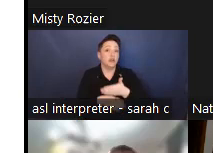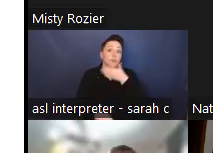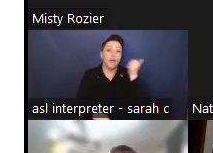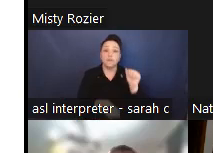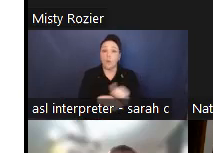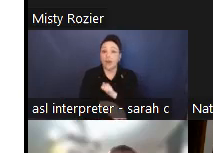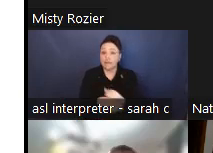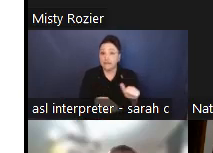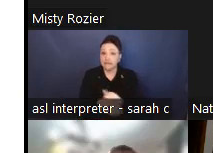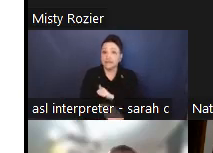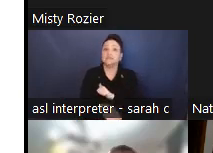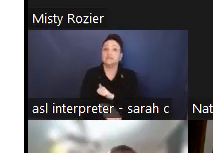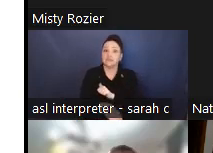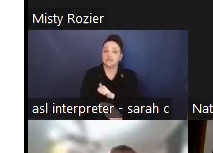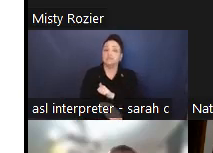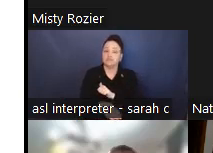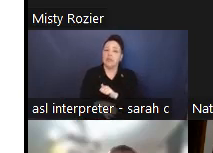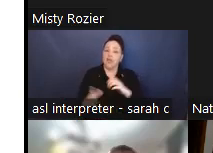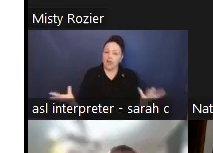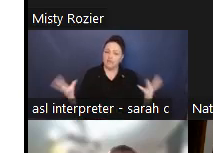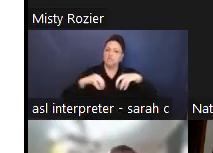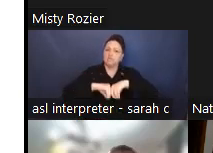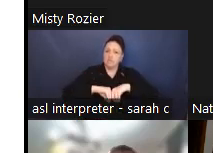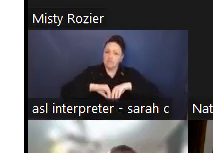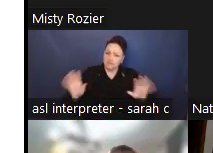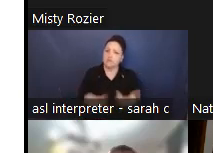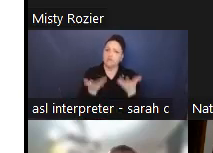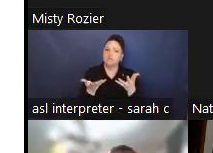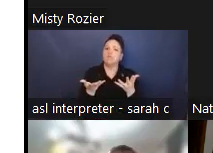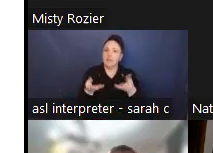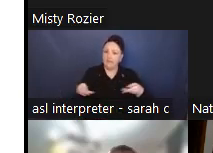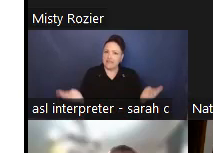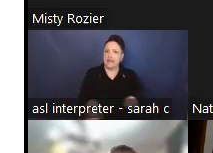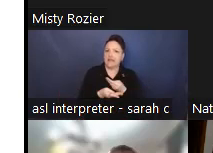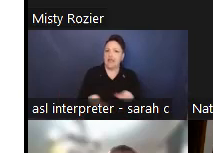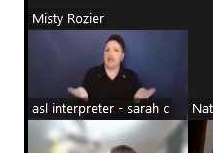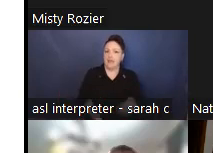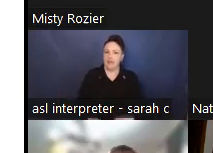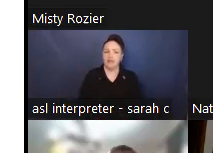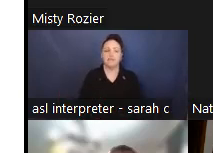join together and will be facilitating and helping with that as it launching. We'll also be beginning